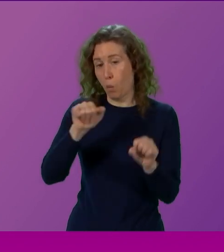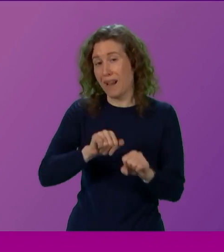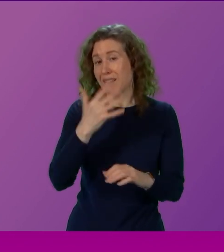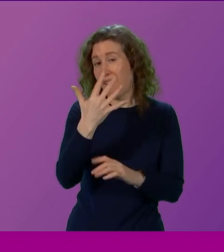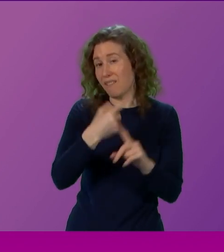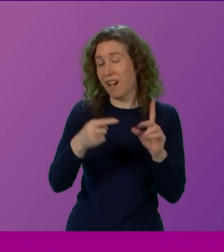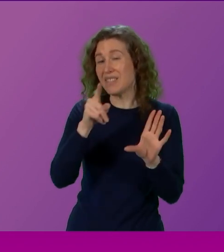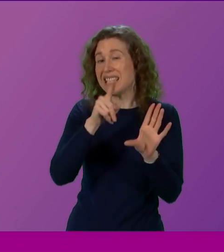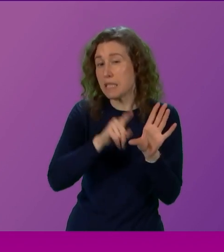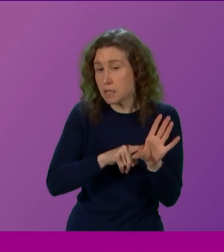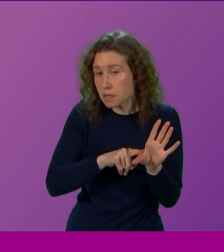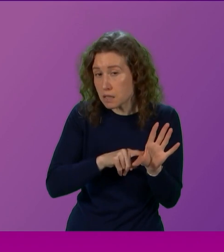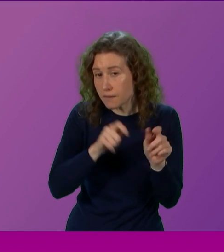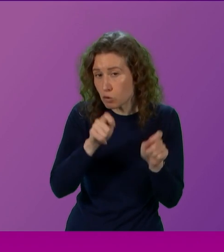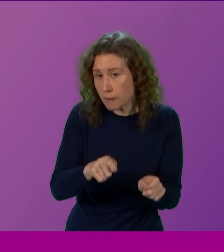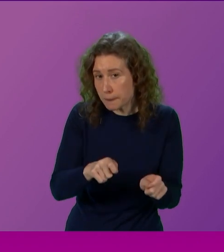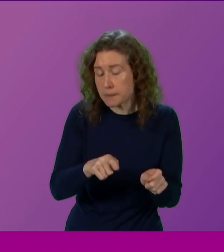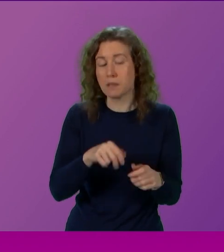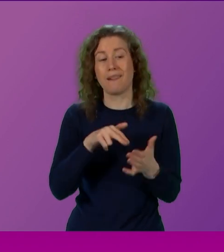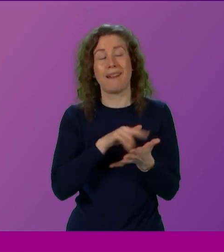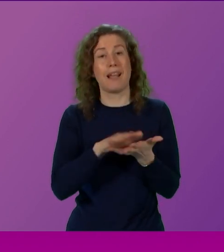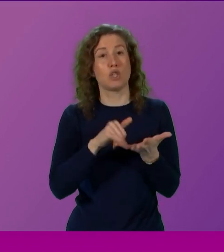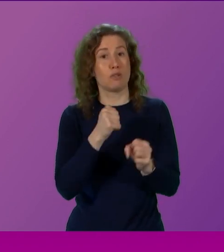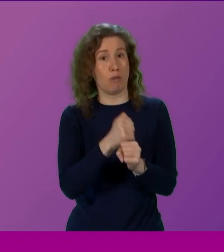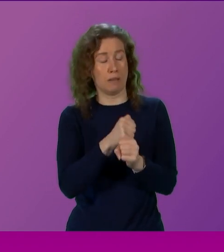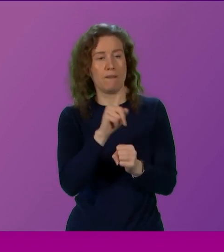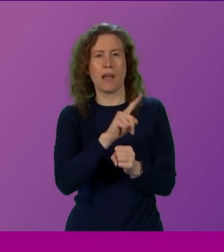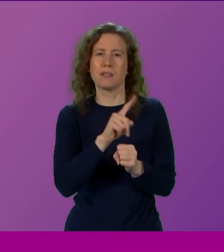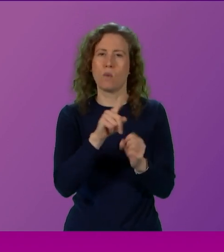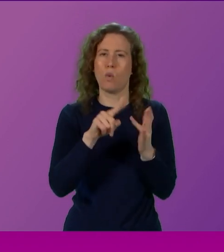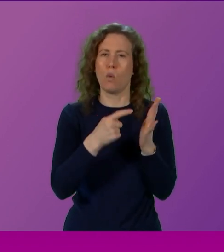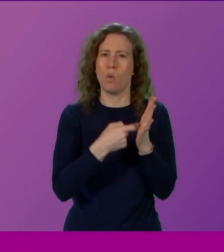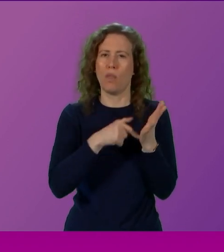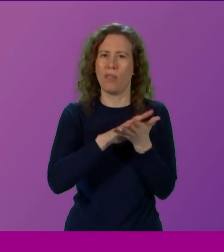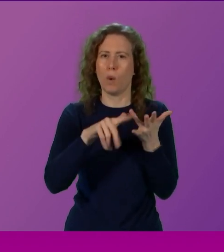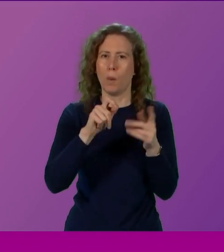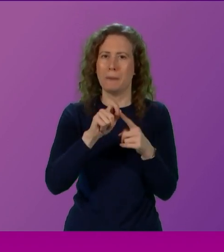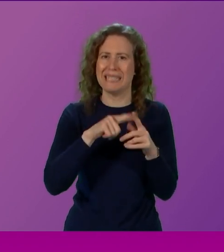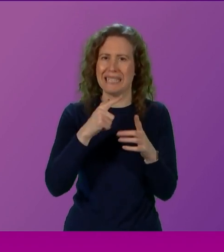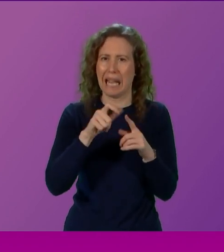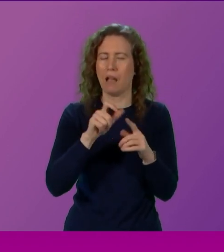for in-patient treatment. In NHS Grampian, for orthopaedic surgery alone, waiting times are 18 to